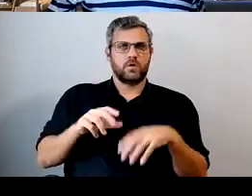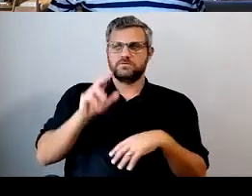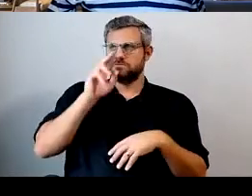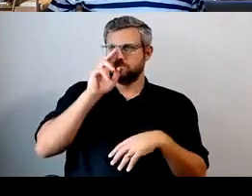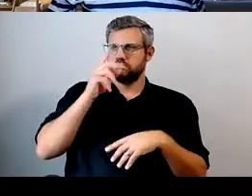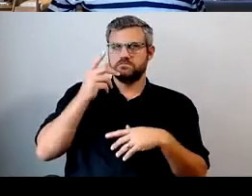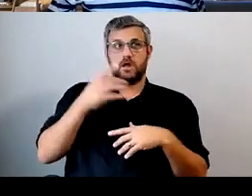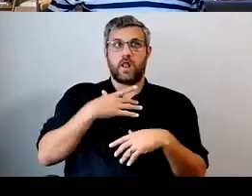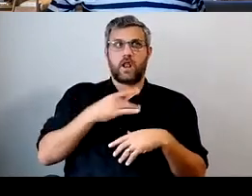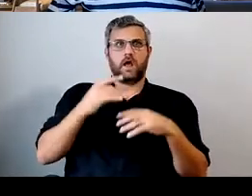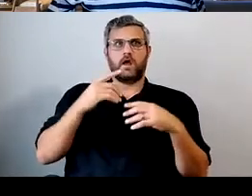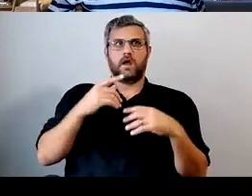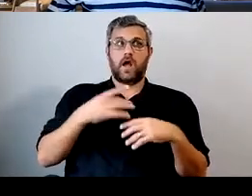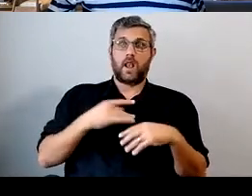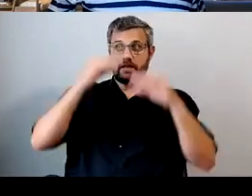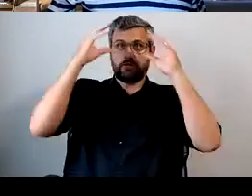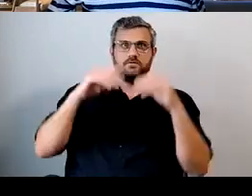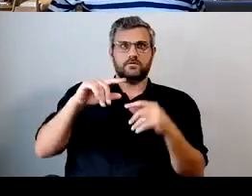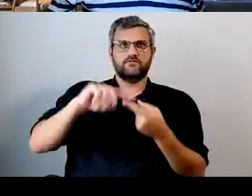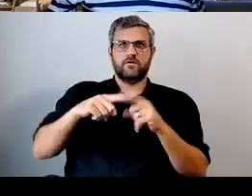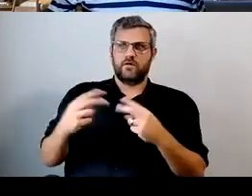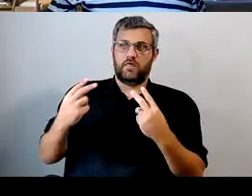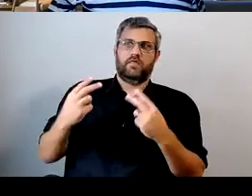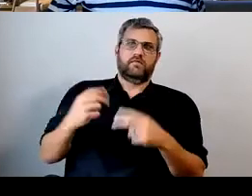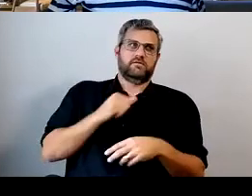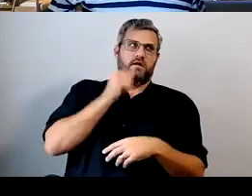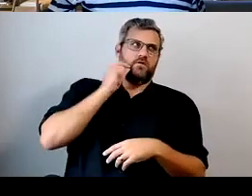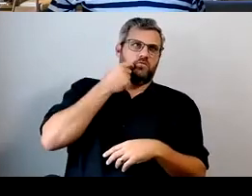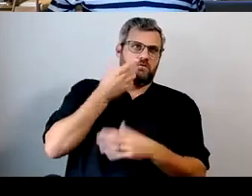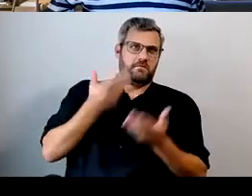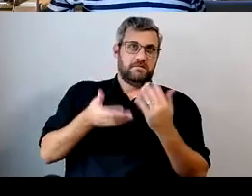and look uncool in front of all my friends. Maybe that's it. I don't know.